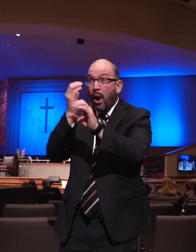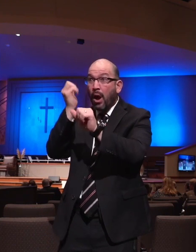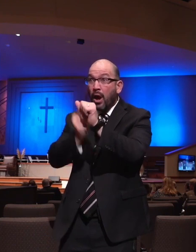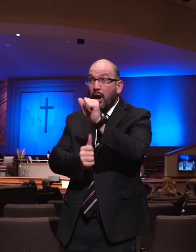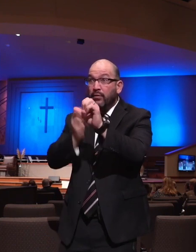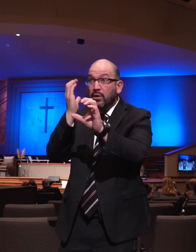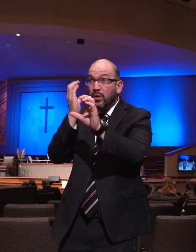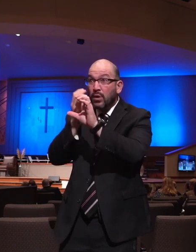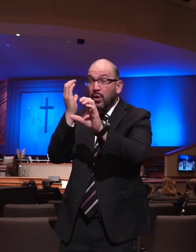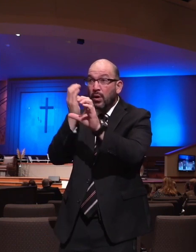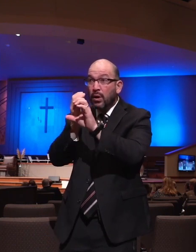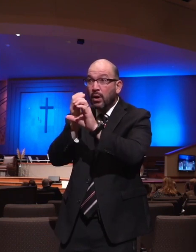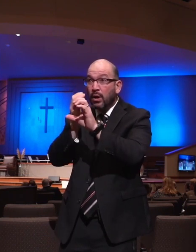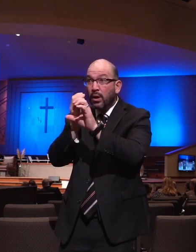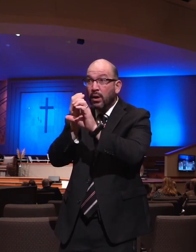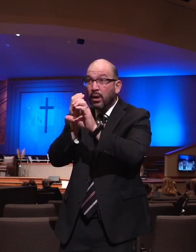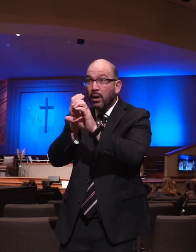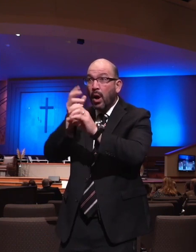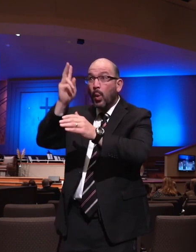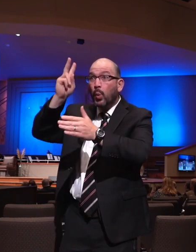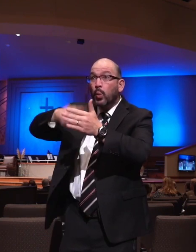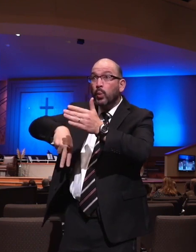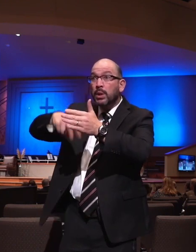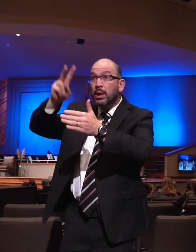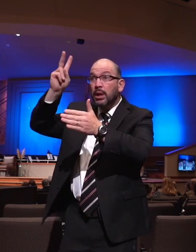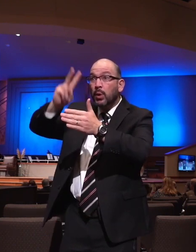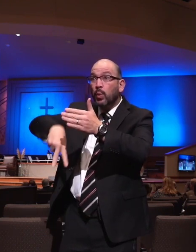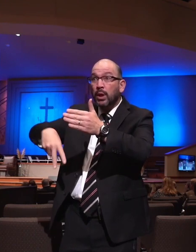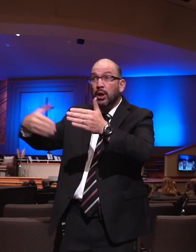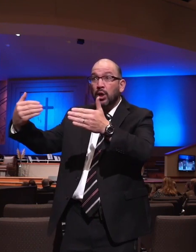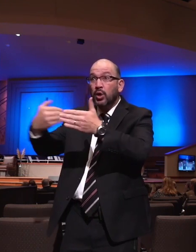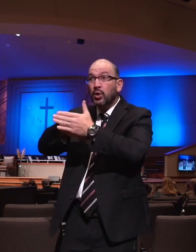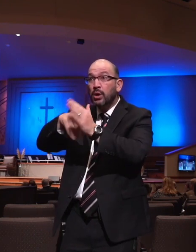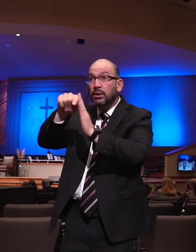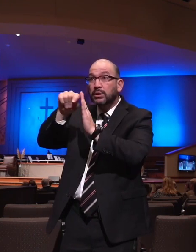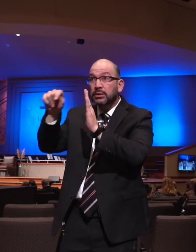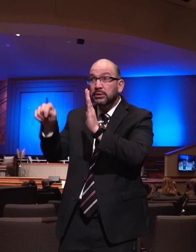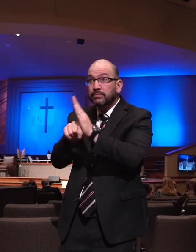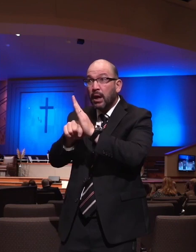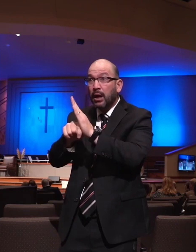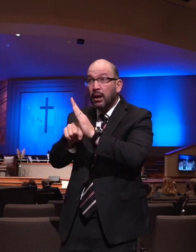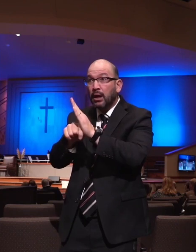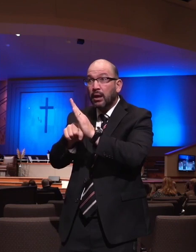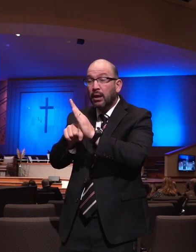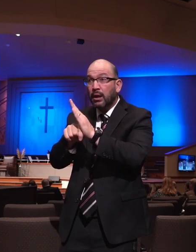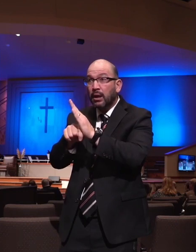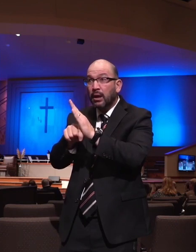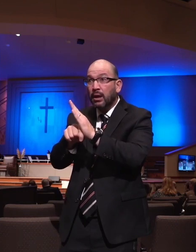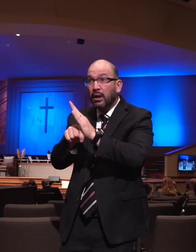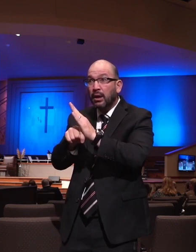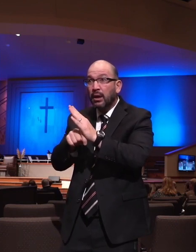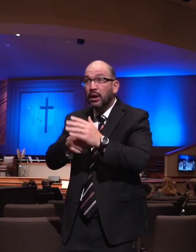there are people reading that New Testament sipping on a Kool-Aid Jammer